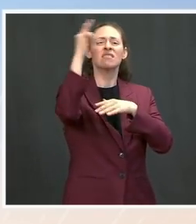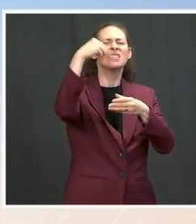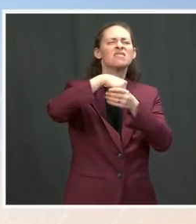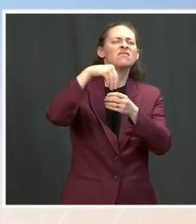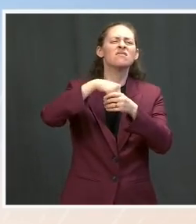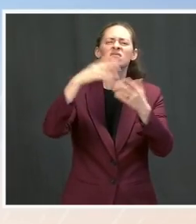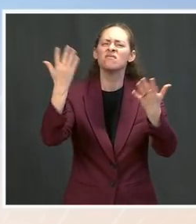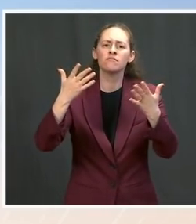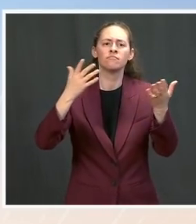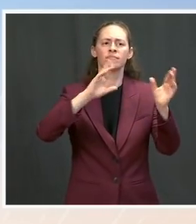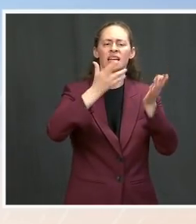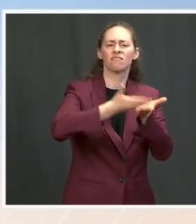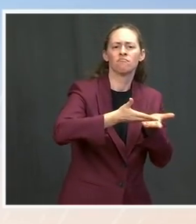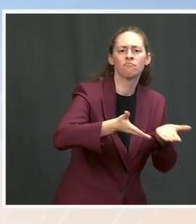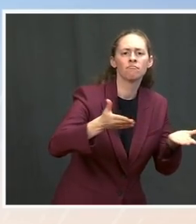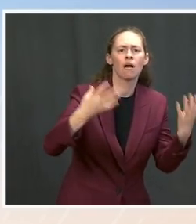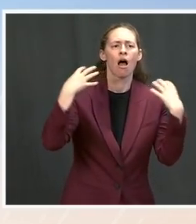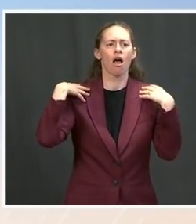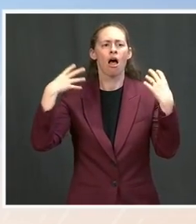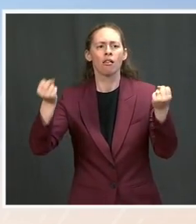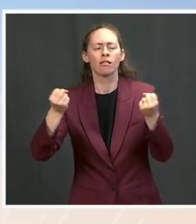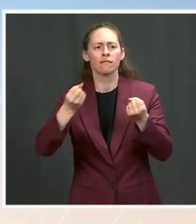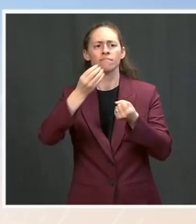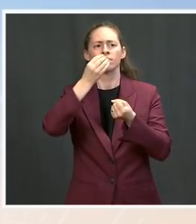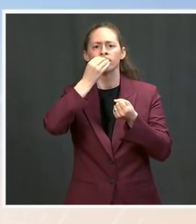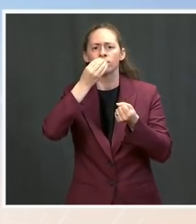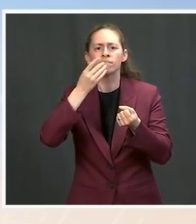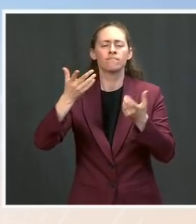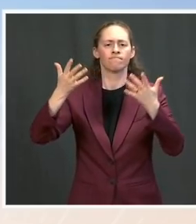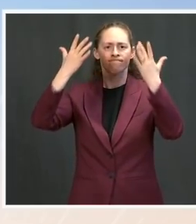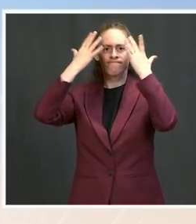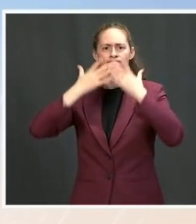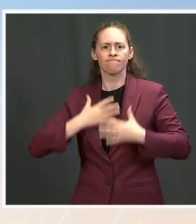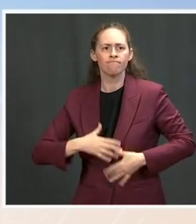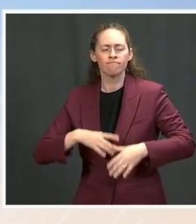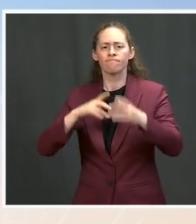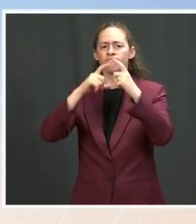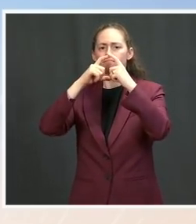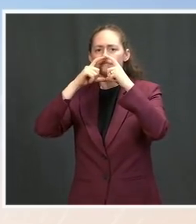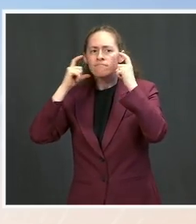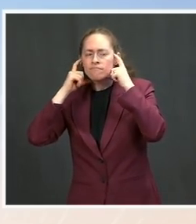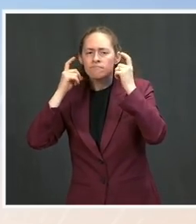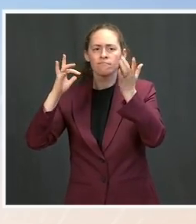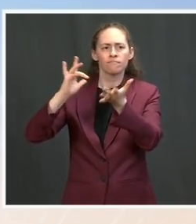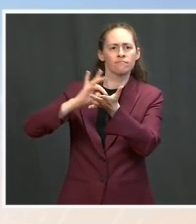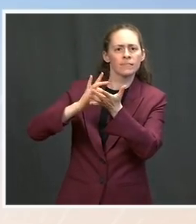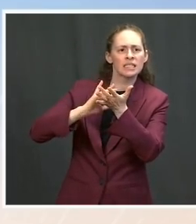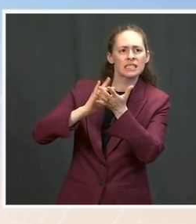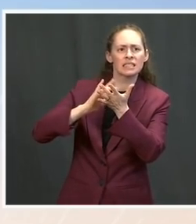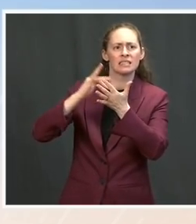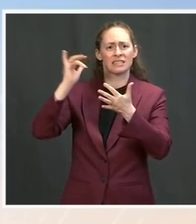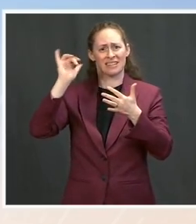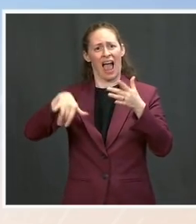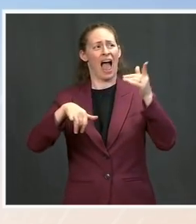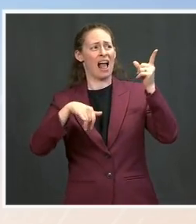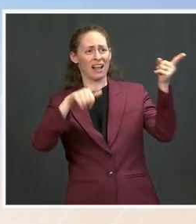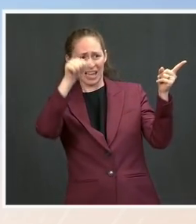rapid diagnostic tests, and medicine. And these are a lot of the components that the Indian government has expressed a vital need for.